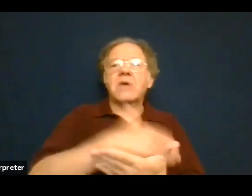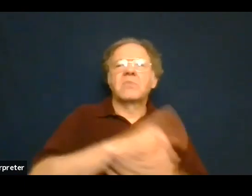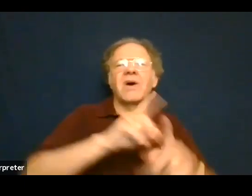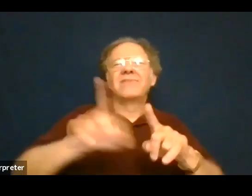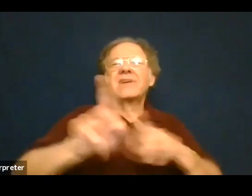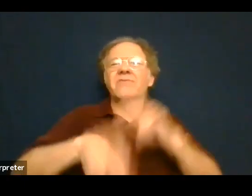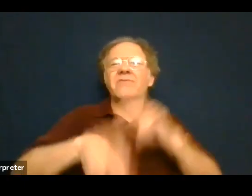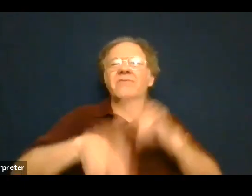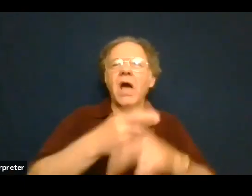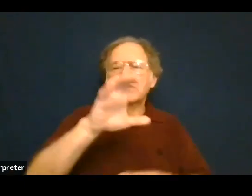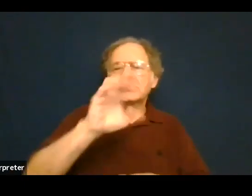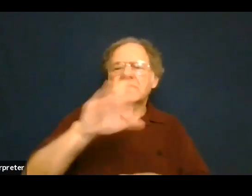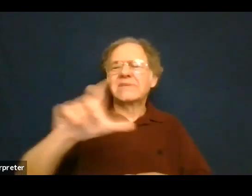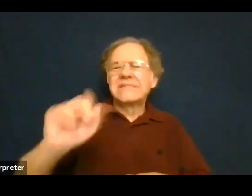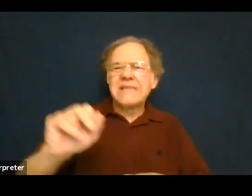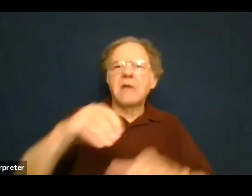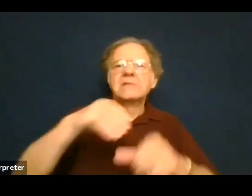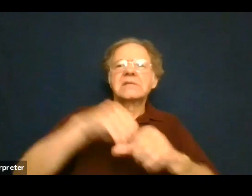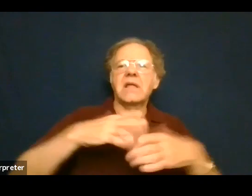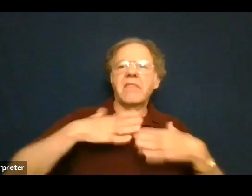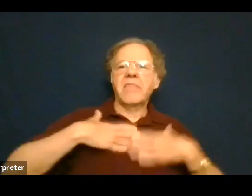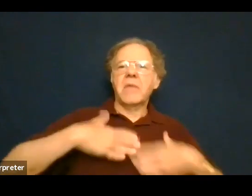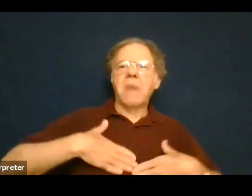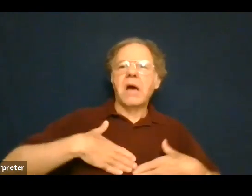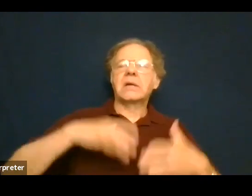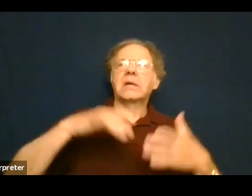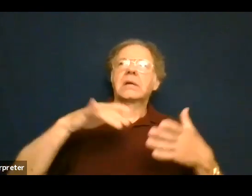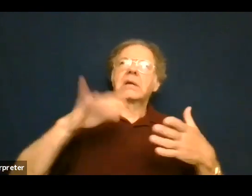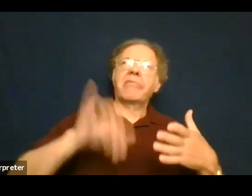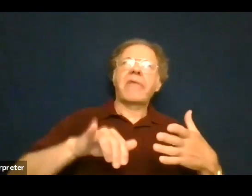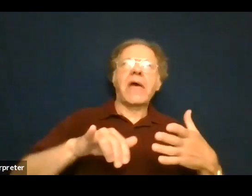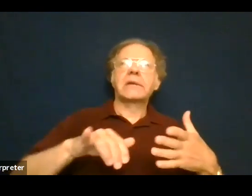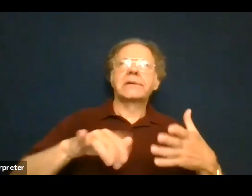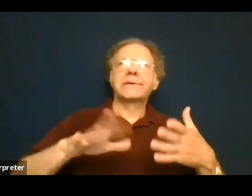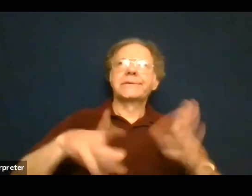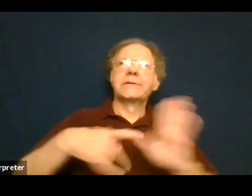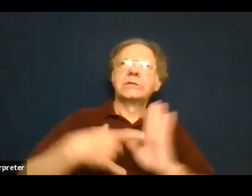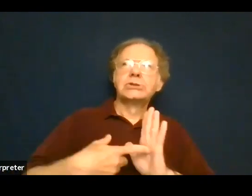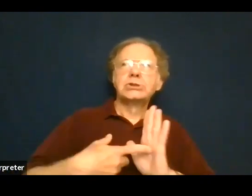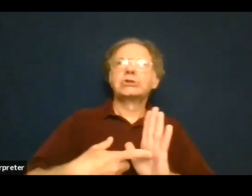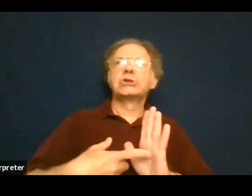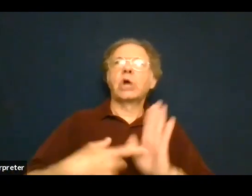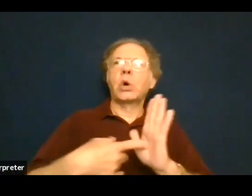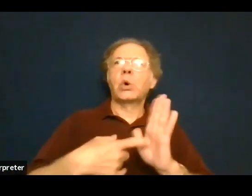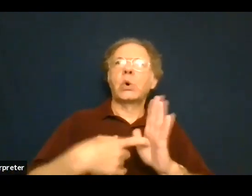that express the receptor that the virus uses